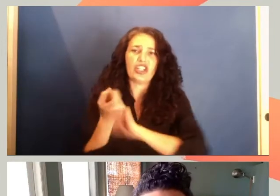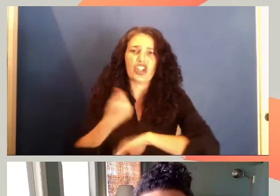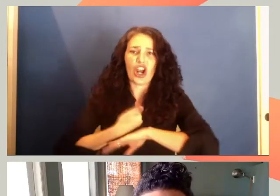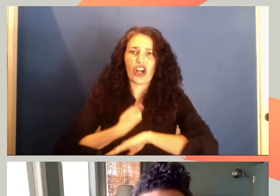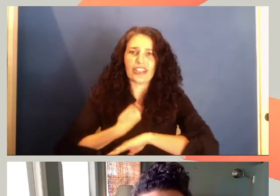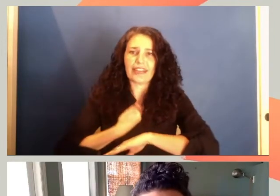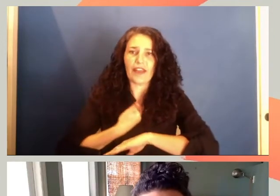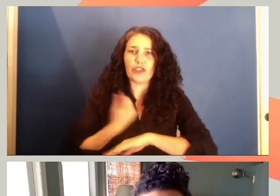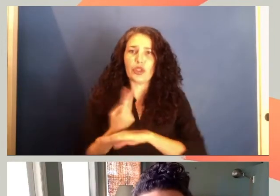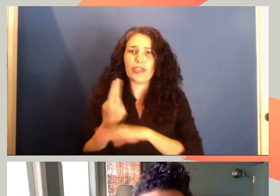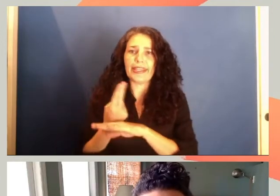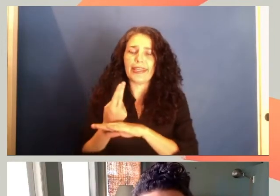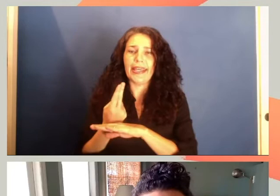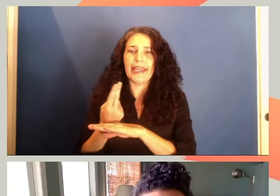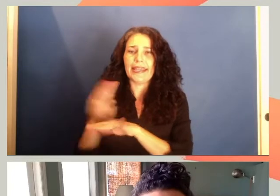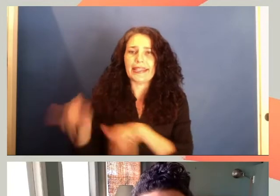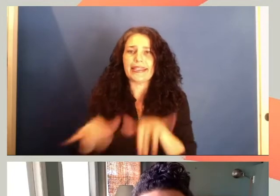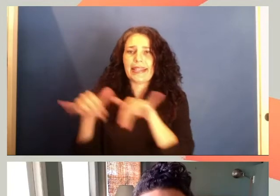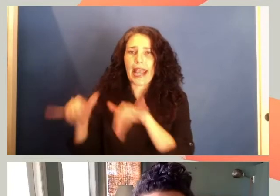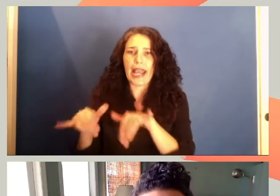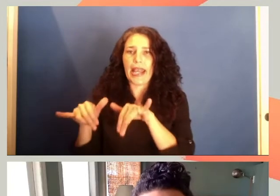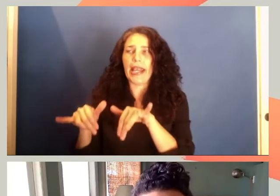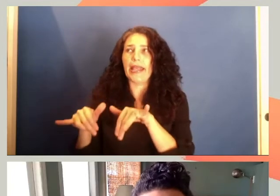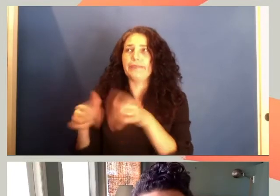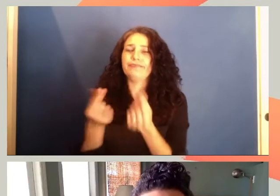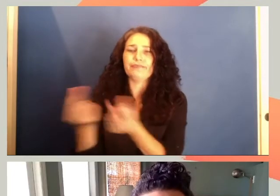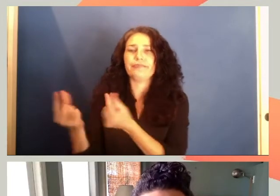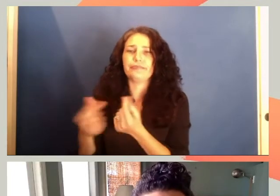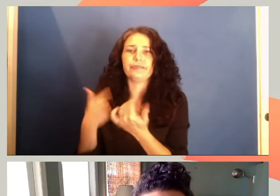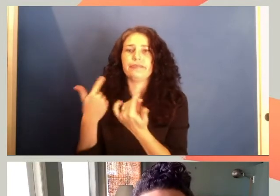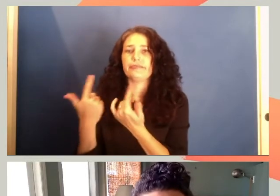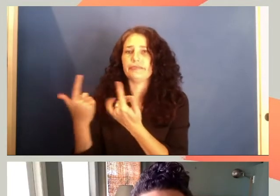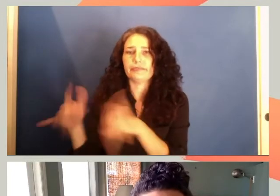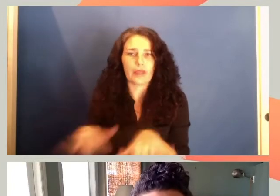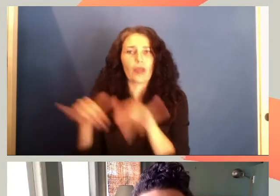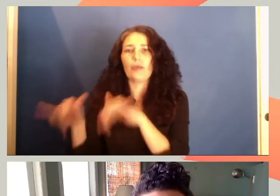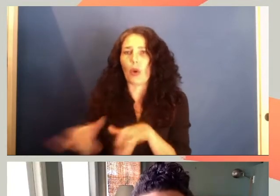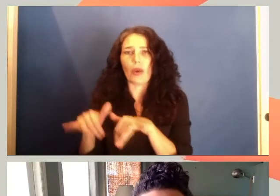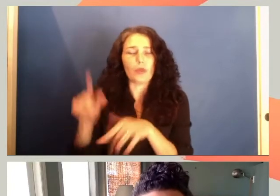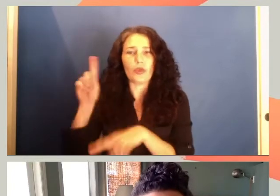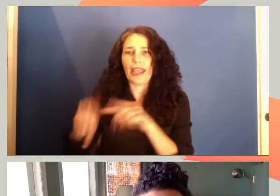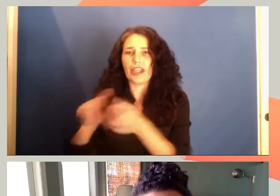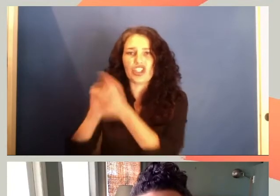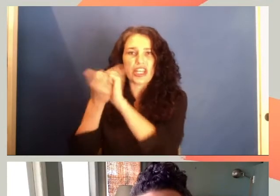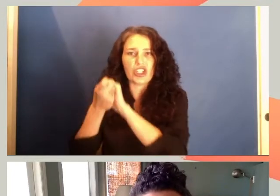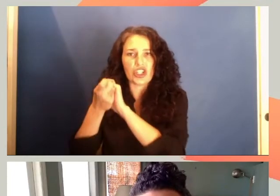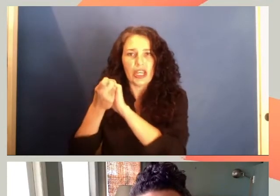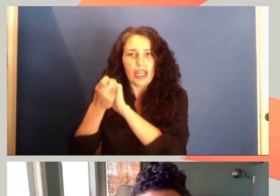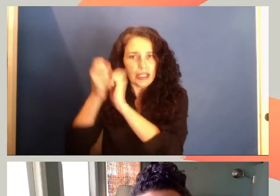we can't actually change the molecules in our body using the same mentality, using the same personality, using the same energy fields,